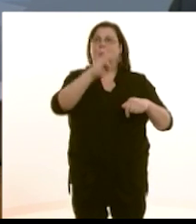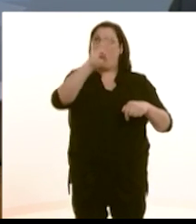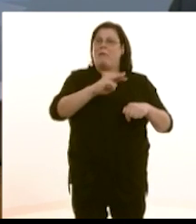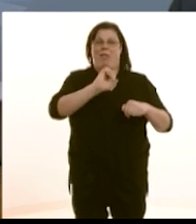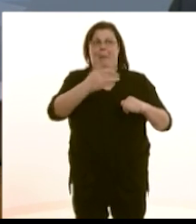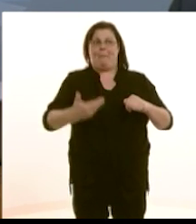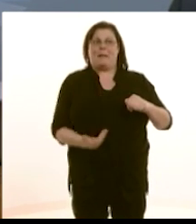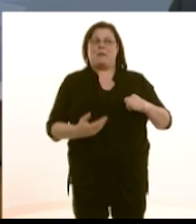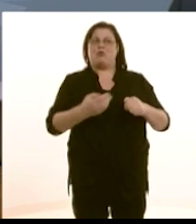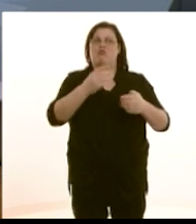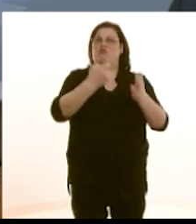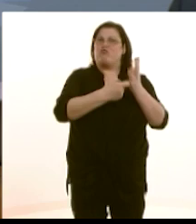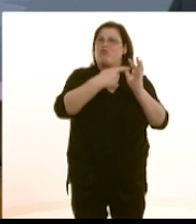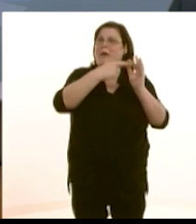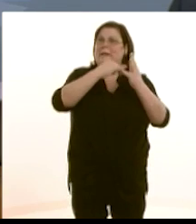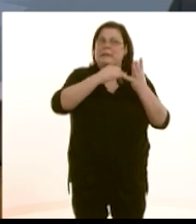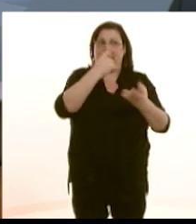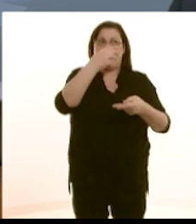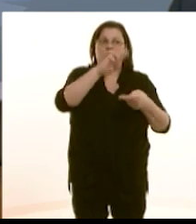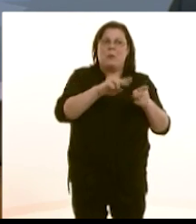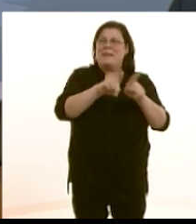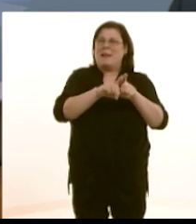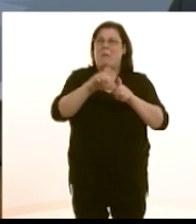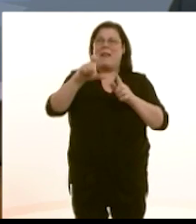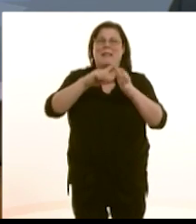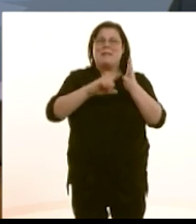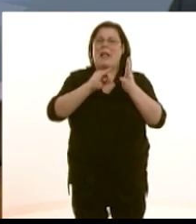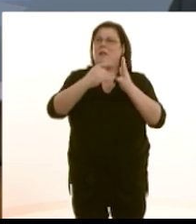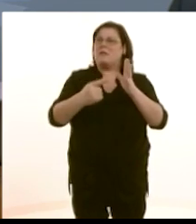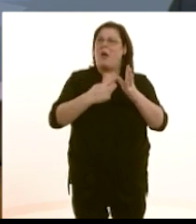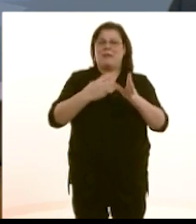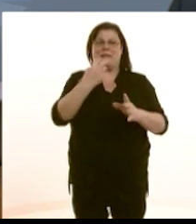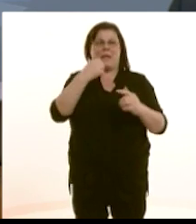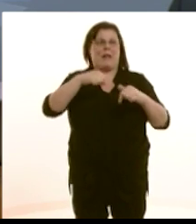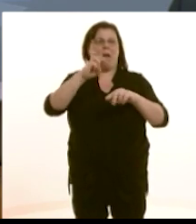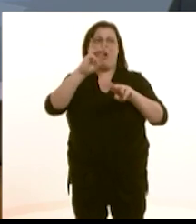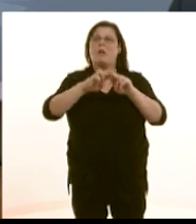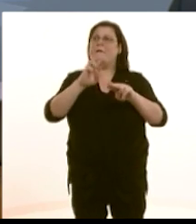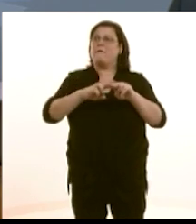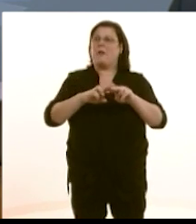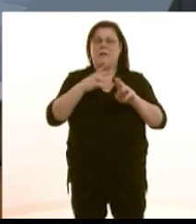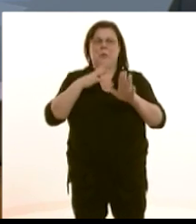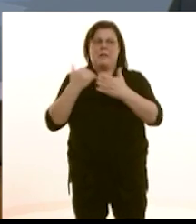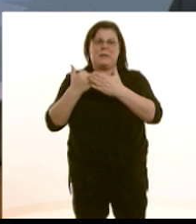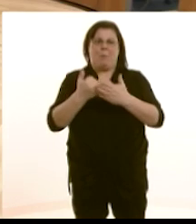there is Celsa Steel here in Cardiff as well, and it couldnít be offered to just one steel producer, as it would have to be offered to the industry as a whole?